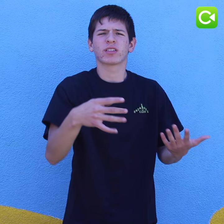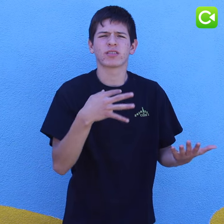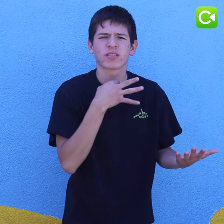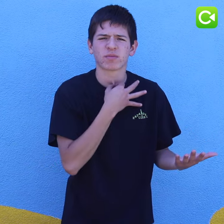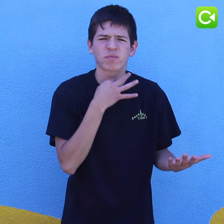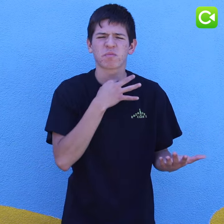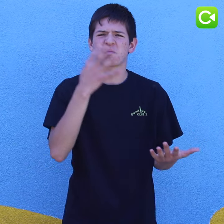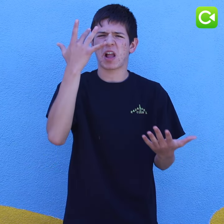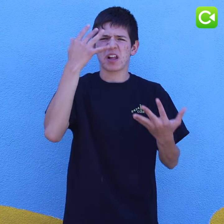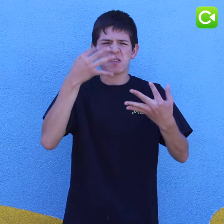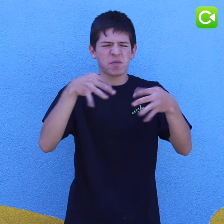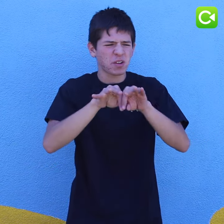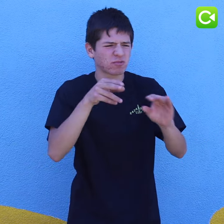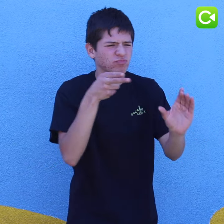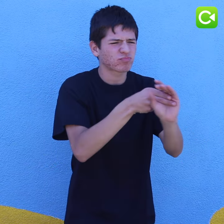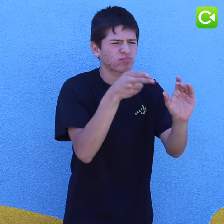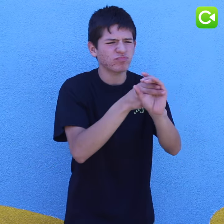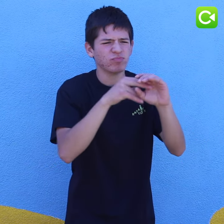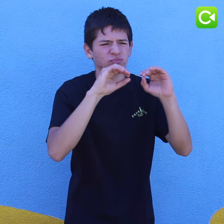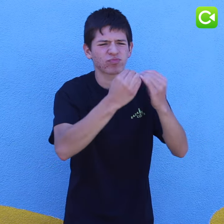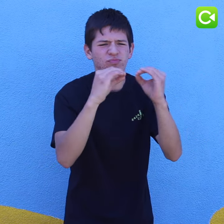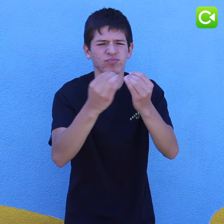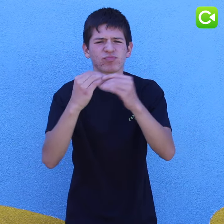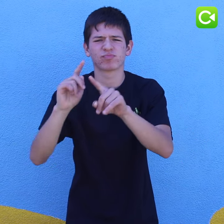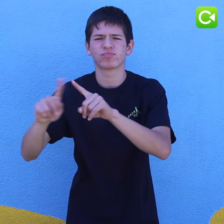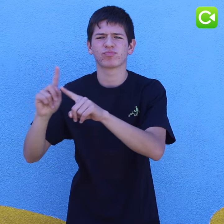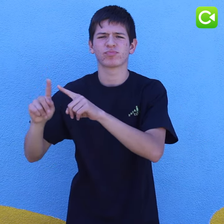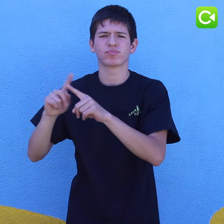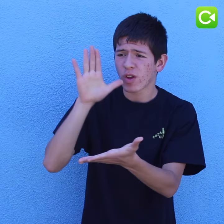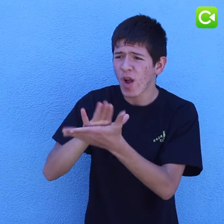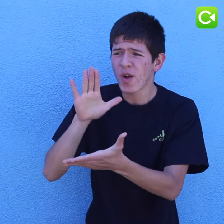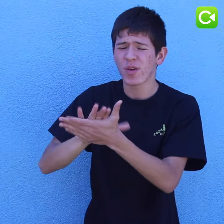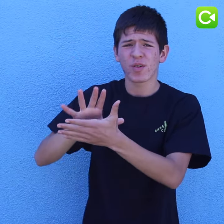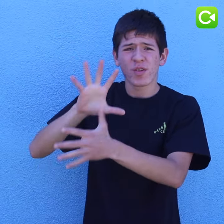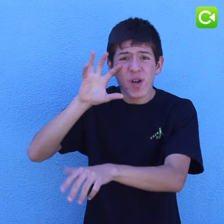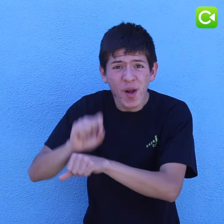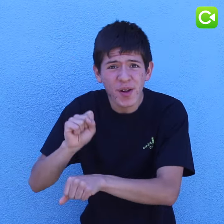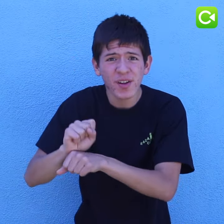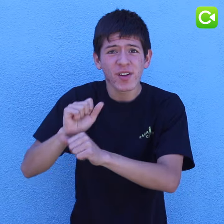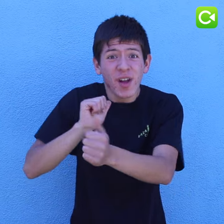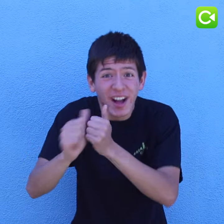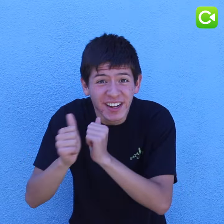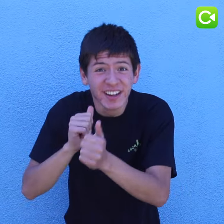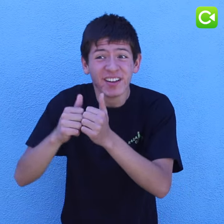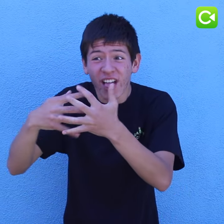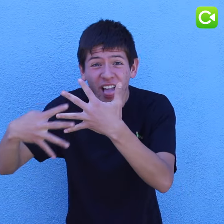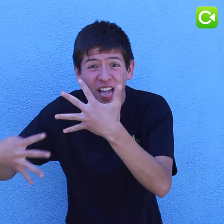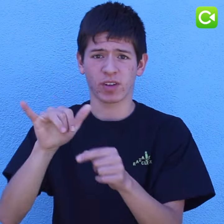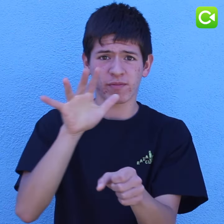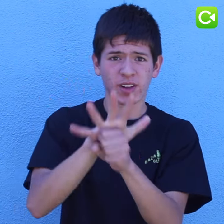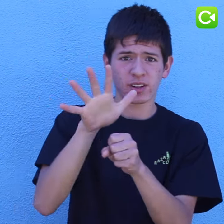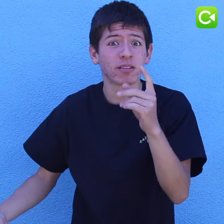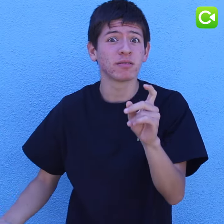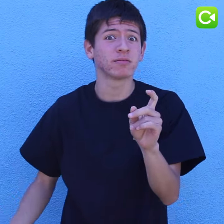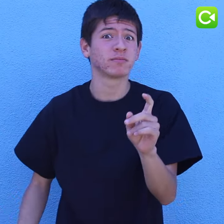I'm curious... why is it important to join different organizations while doing school, homework, races, and many more? Isn't that enough?!